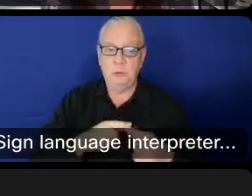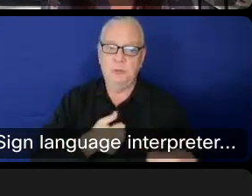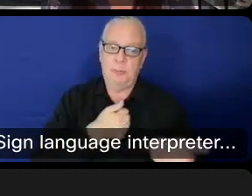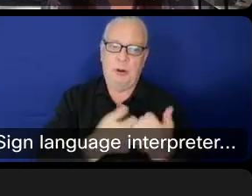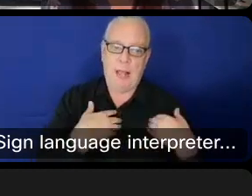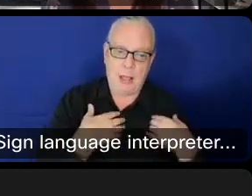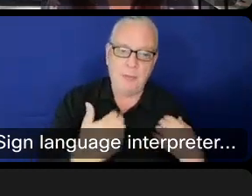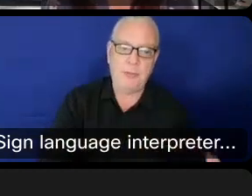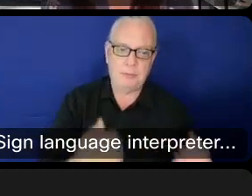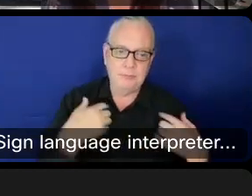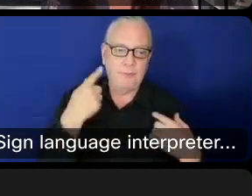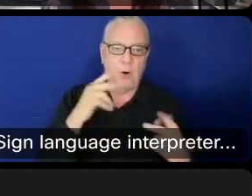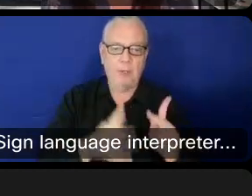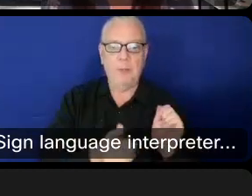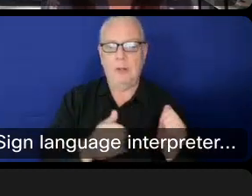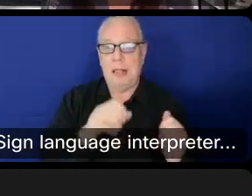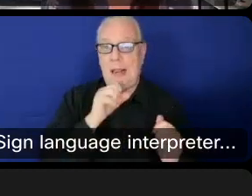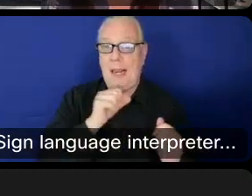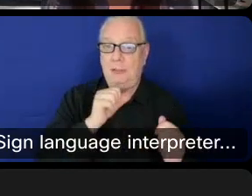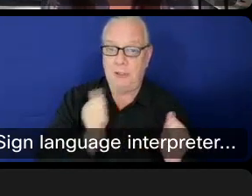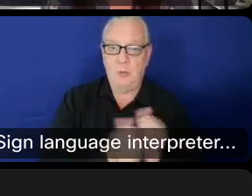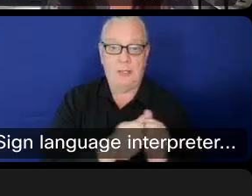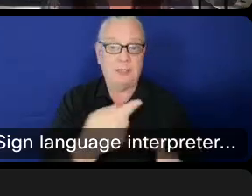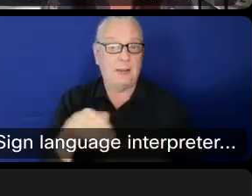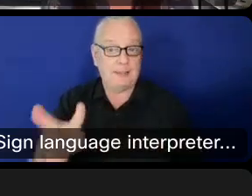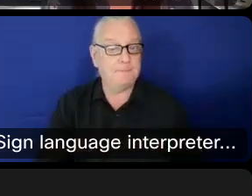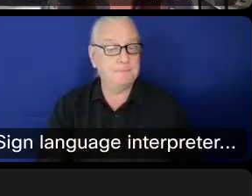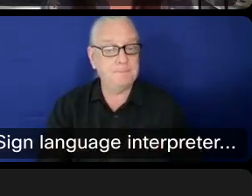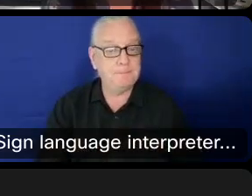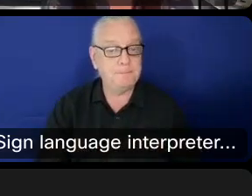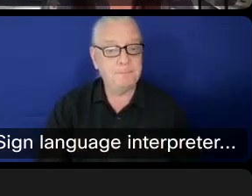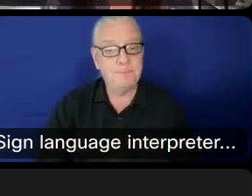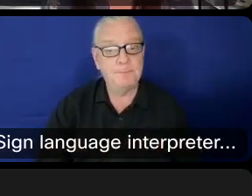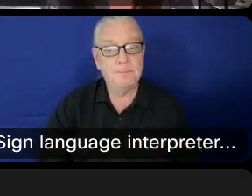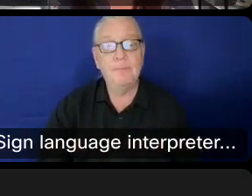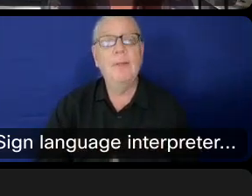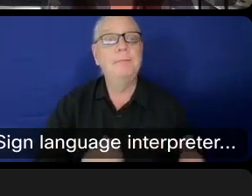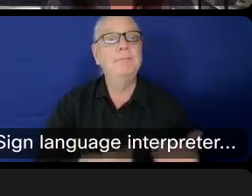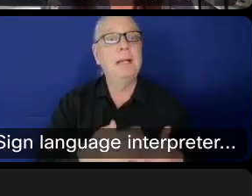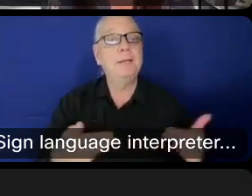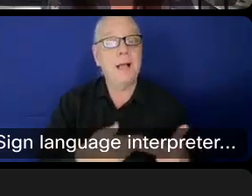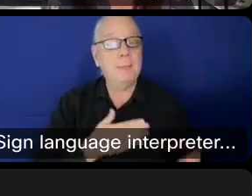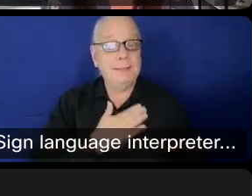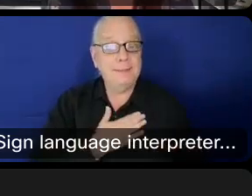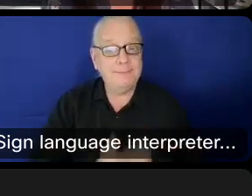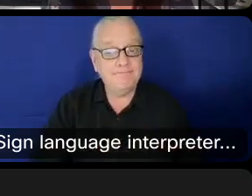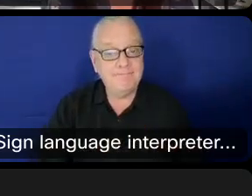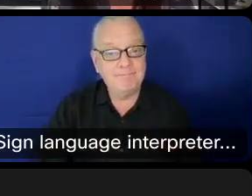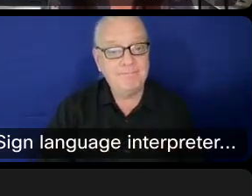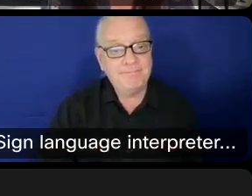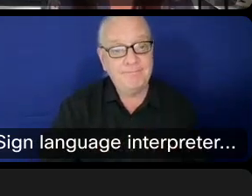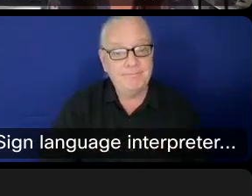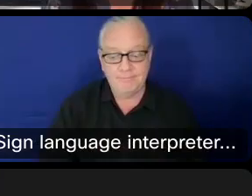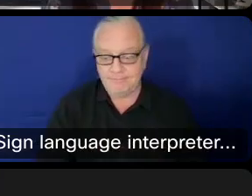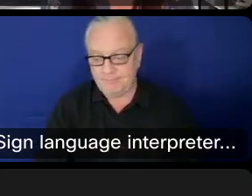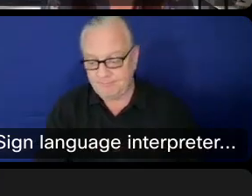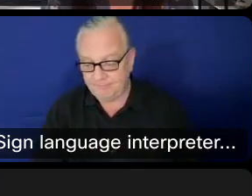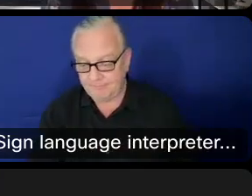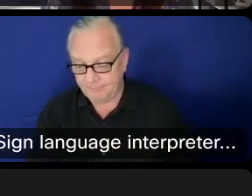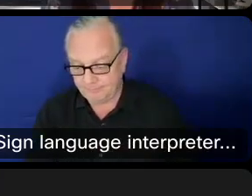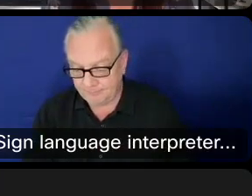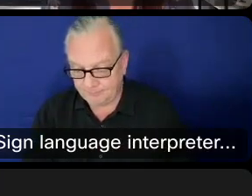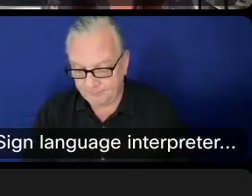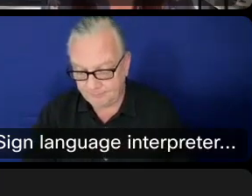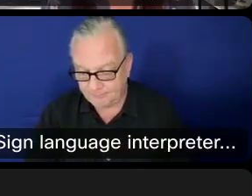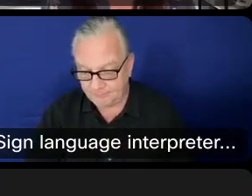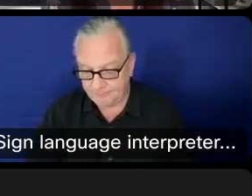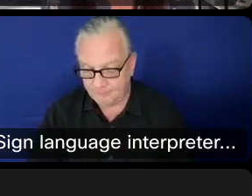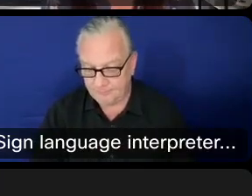well-being of people aging with HIV. Next slide, please. So I